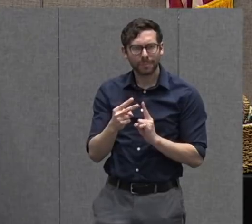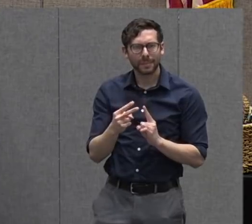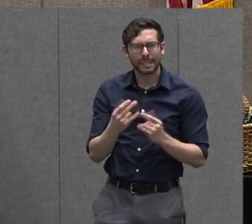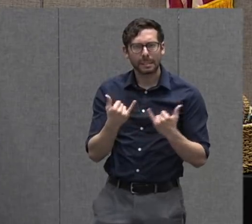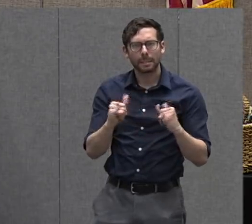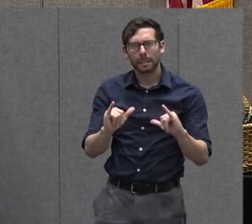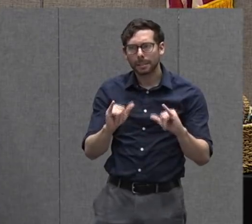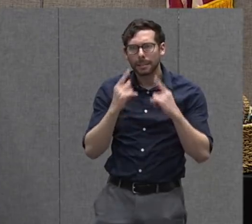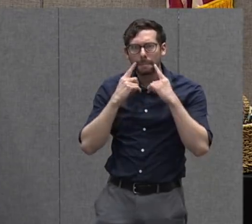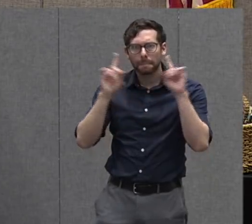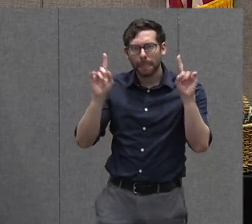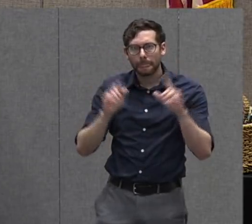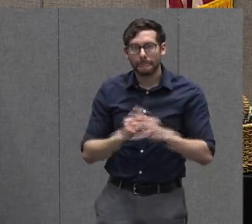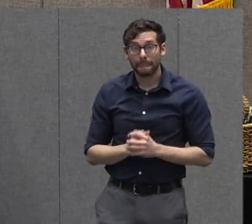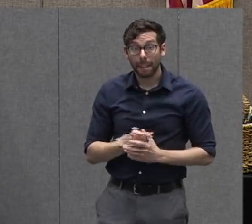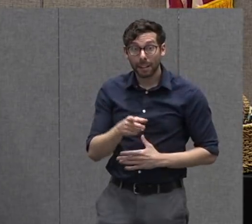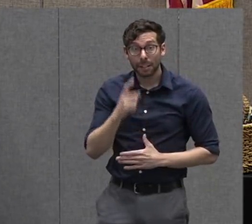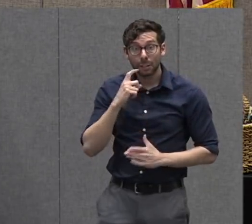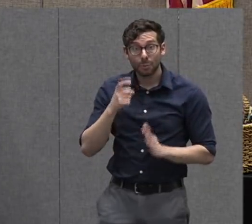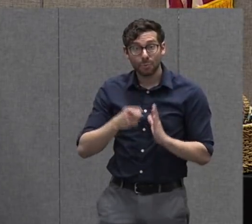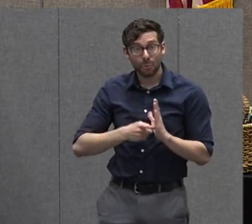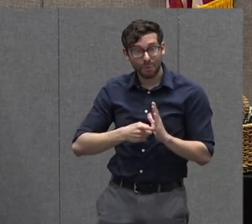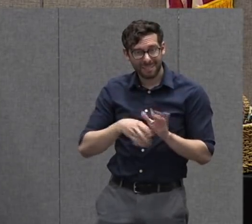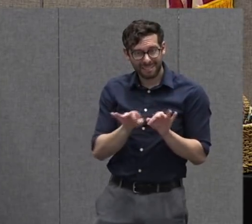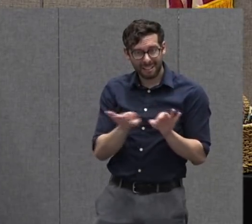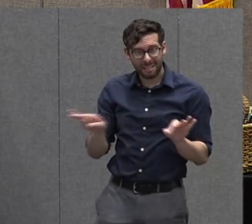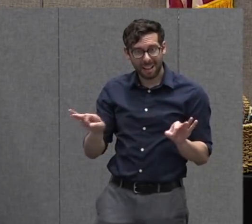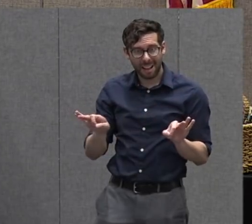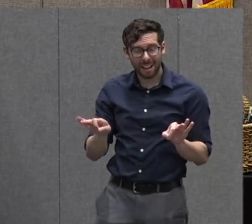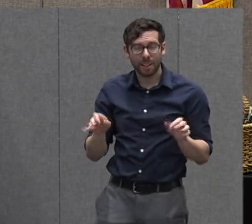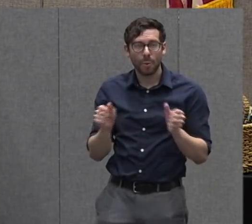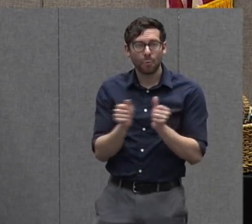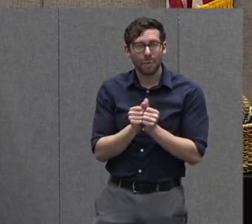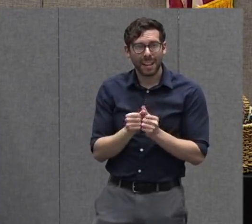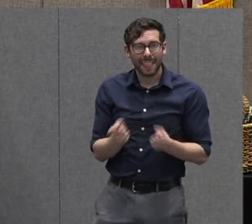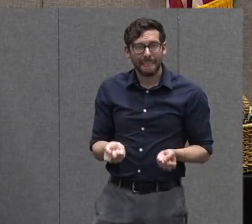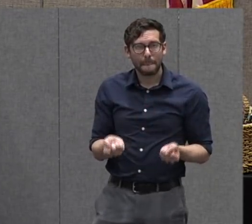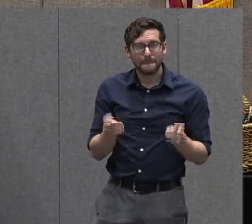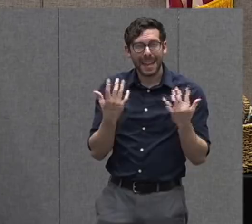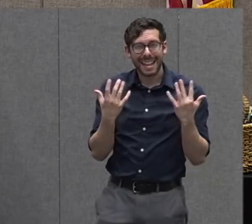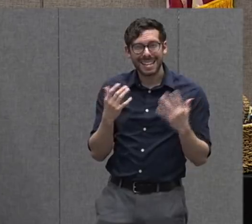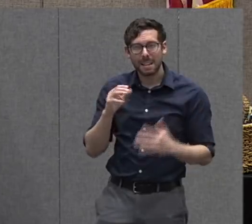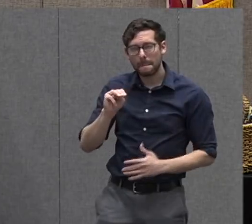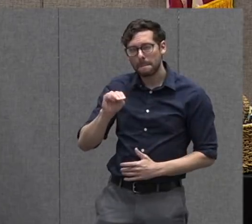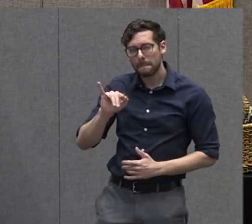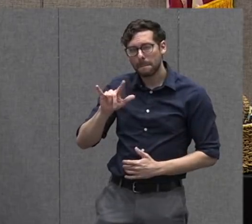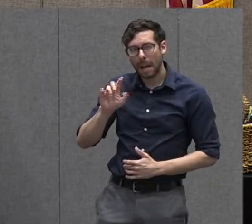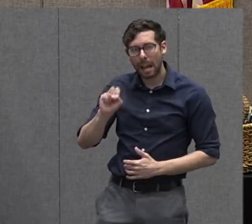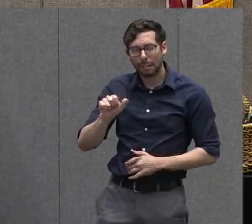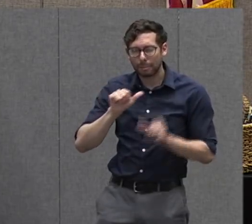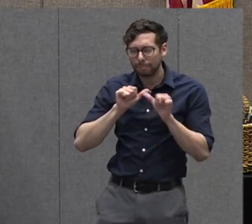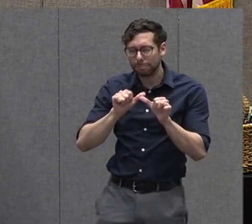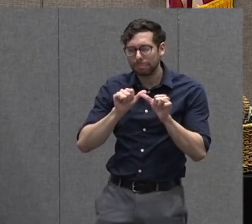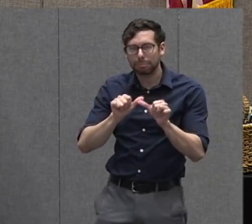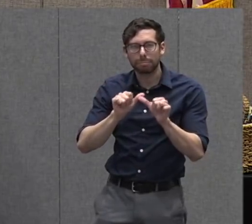with many miles to go before they sleep? [Mr. R] Do you remember? [Mr. R] That was like the like the snowy woods poem.